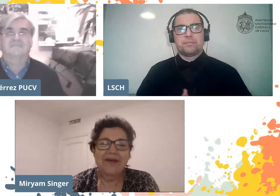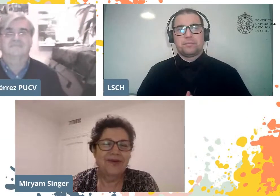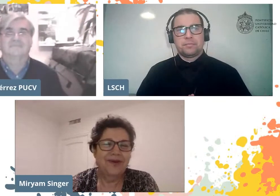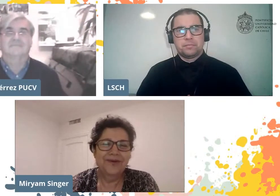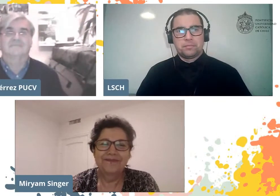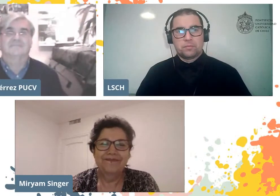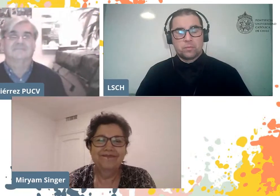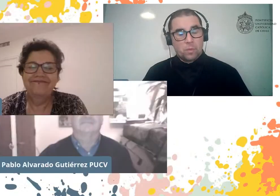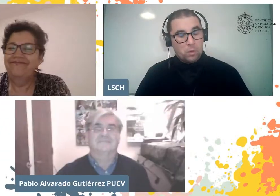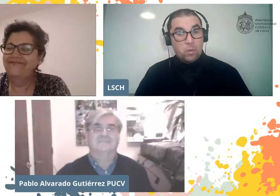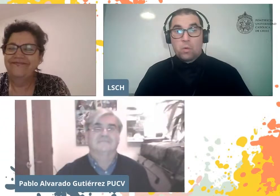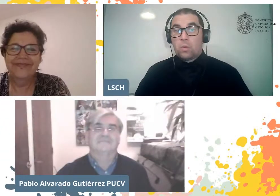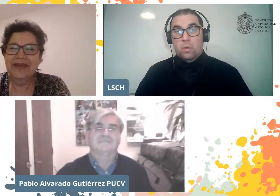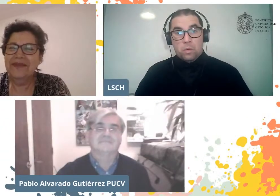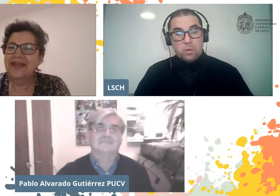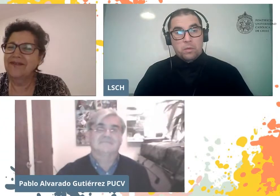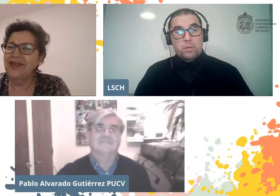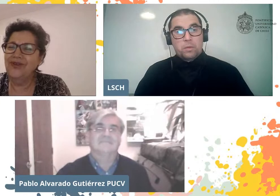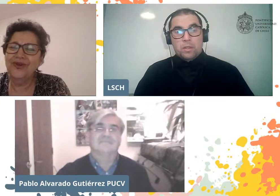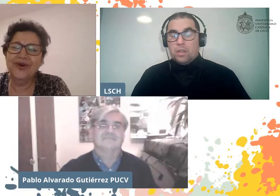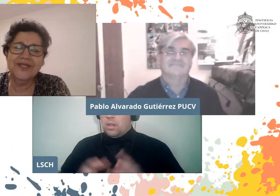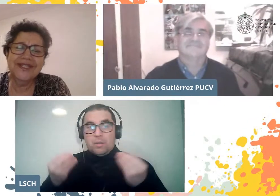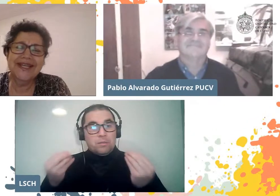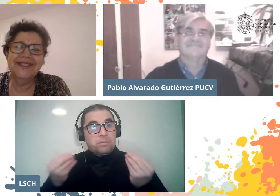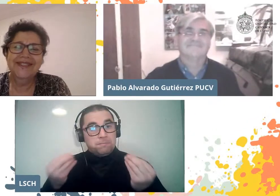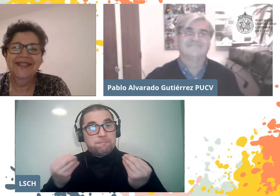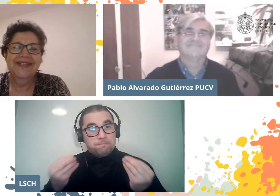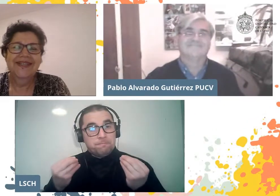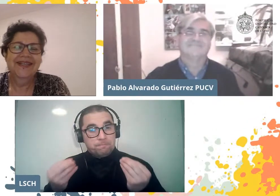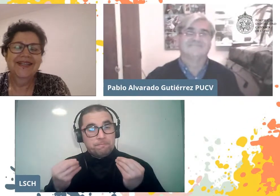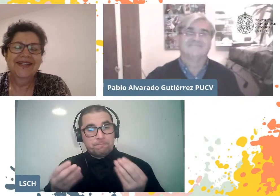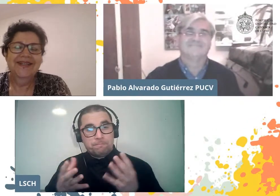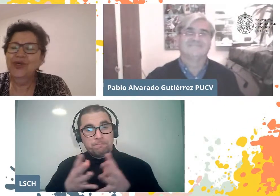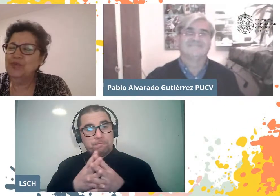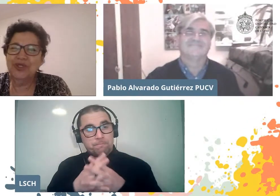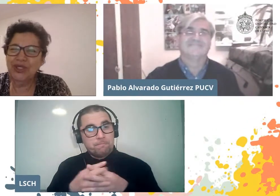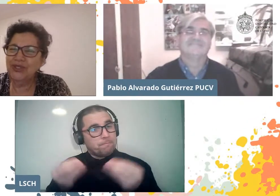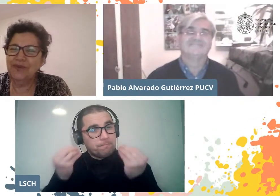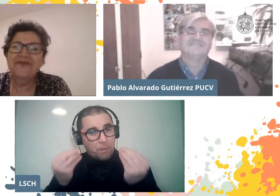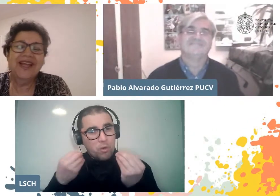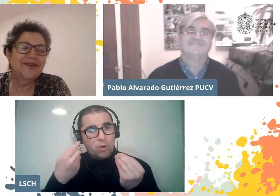Pablo, how wonderful your exhibition.